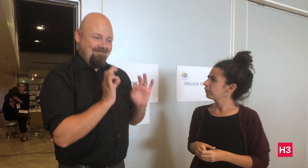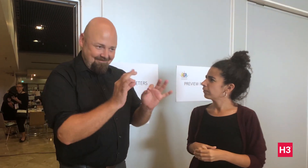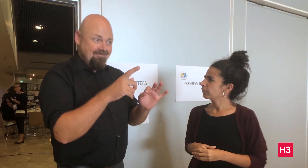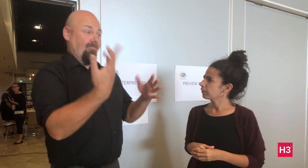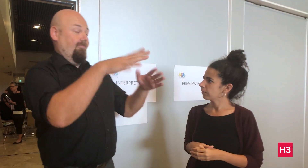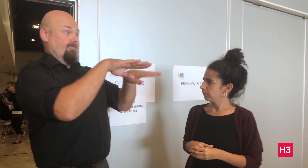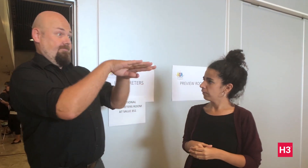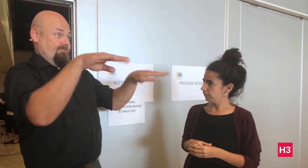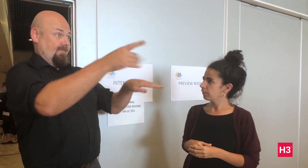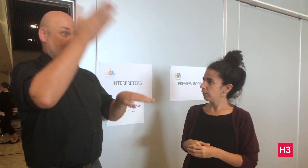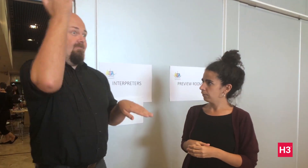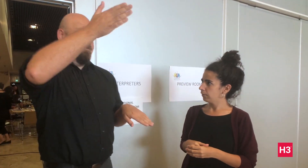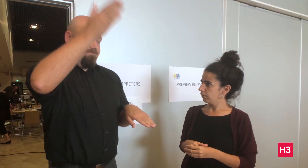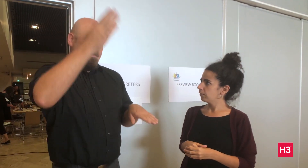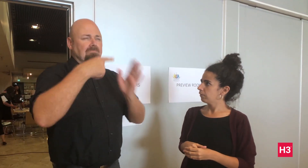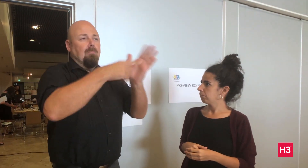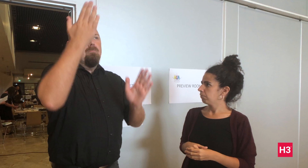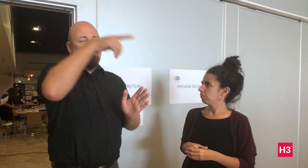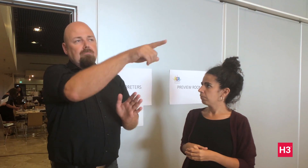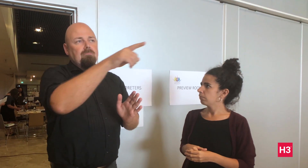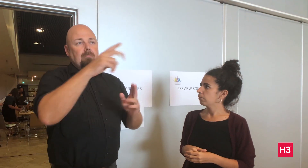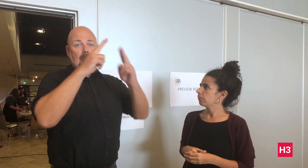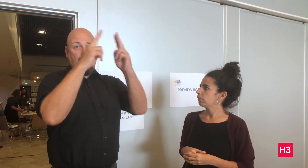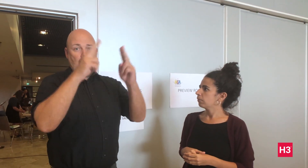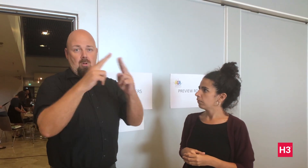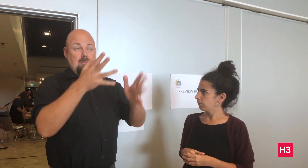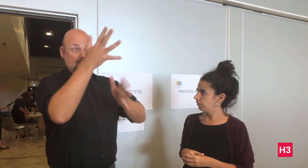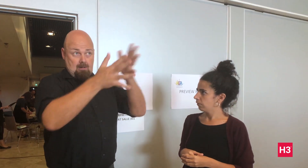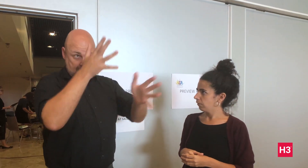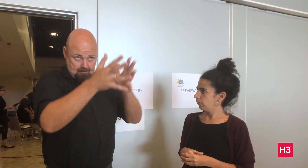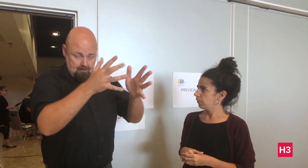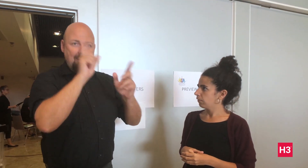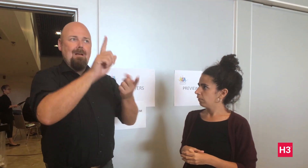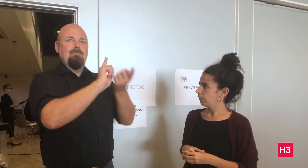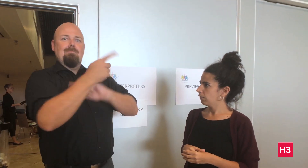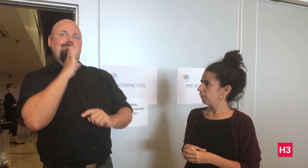When someone on the stage, is using, for instance,